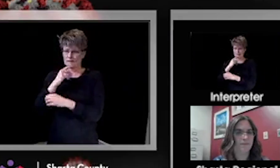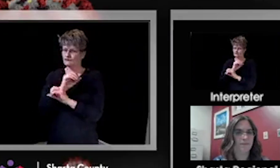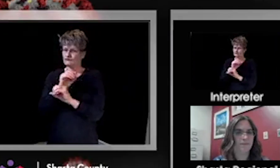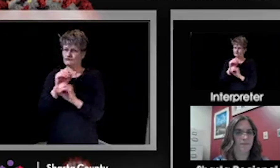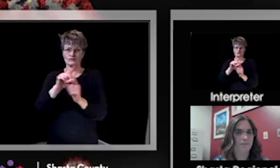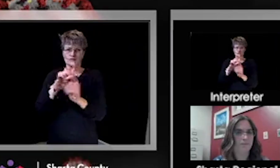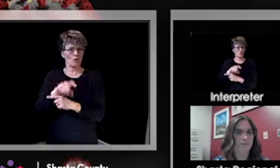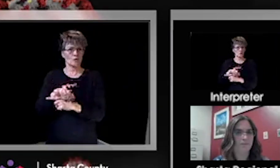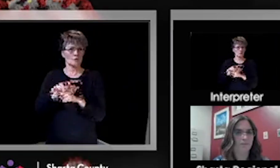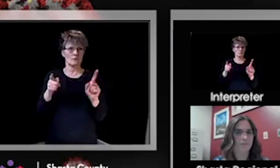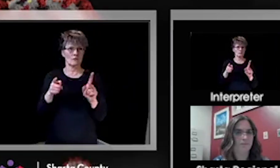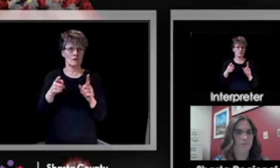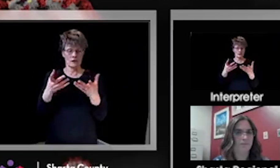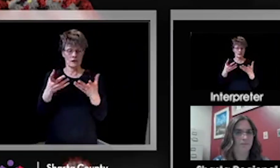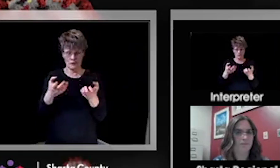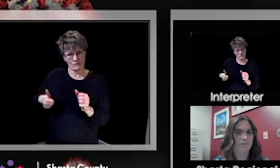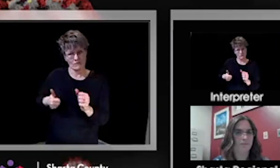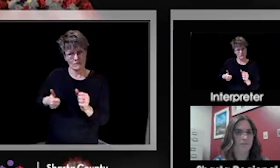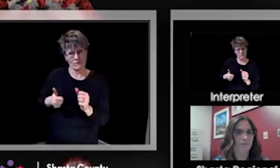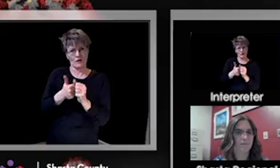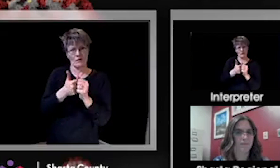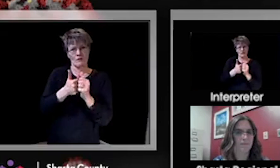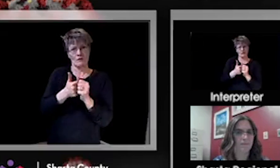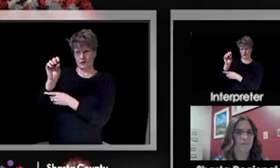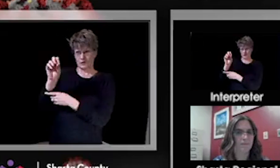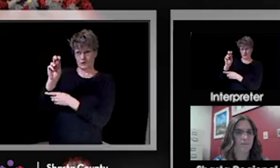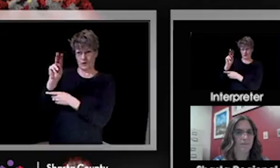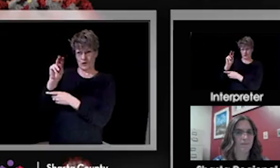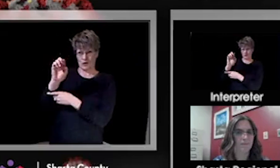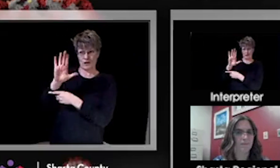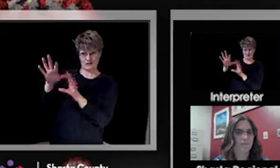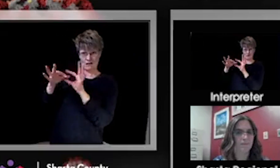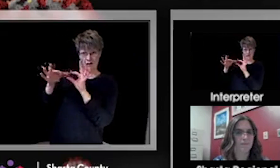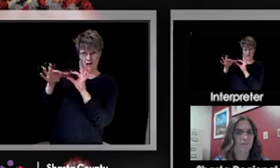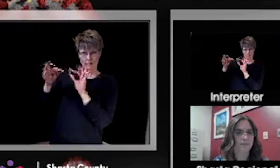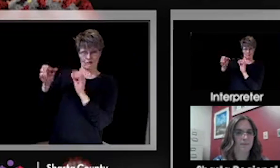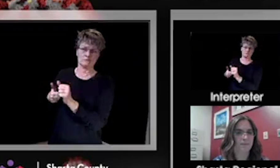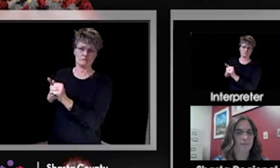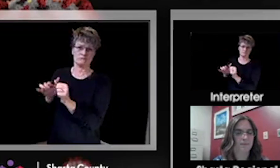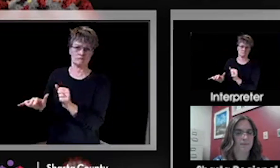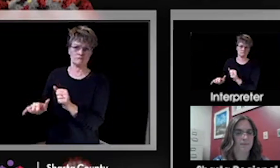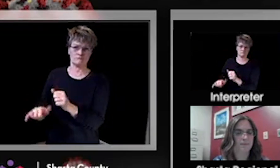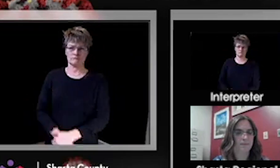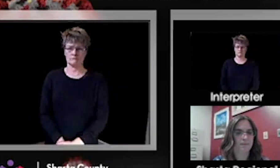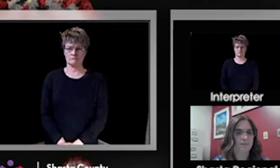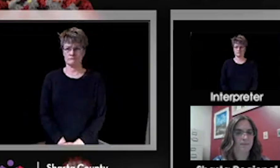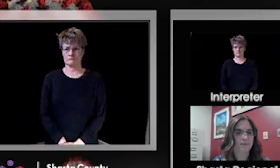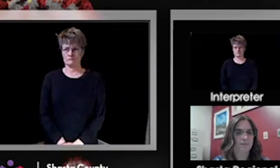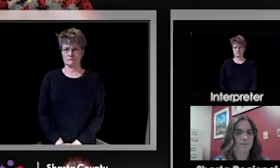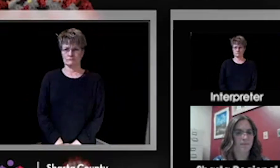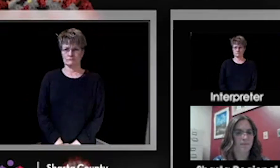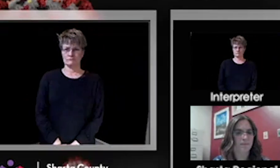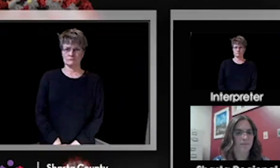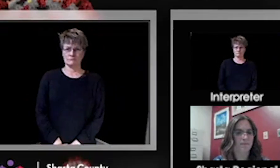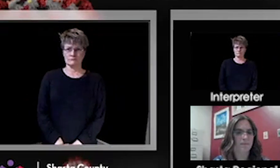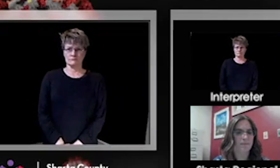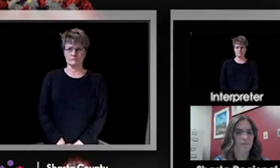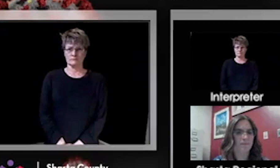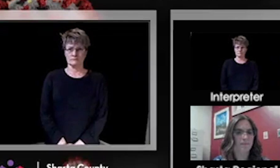on to what Donnell is saying. I think it’s really important to recognize that those models